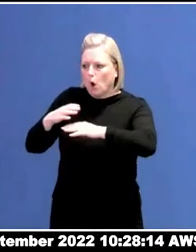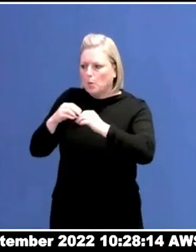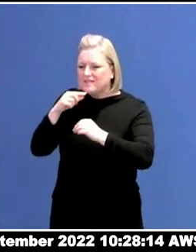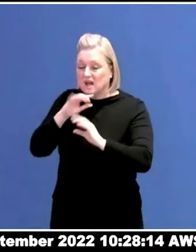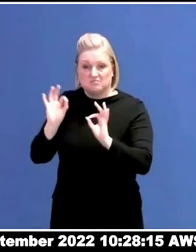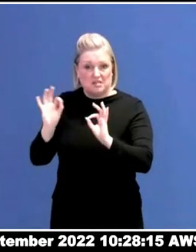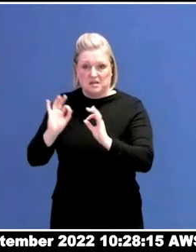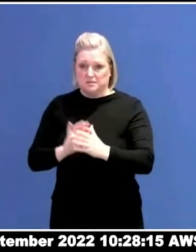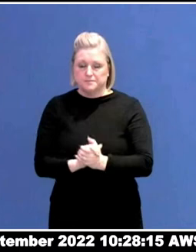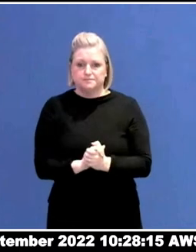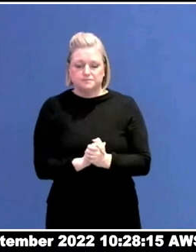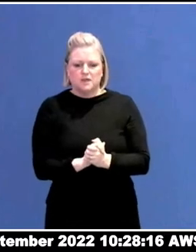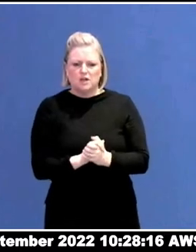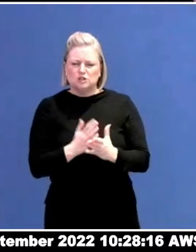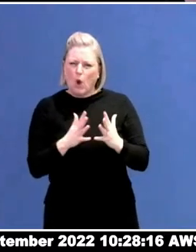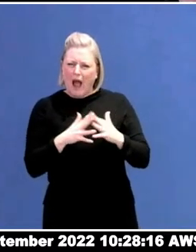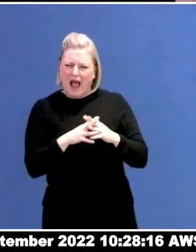How did this make you and Kara feel?